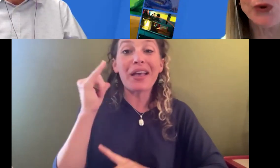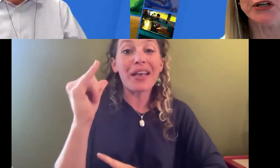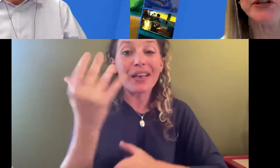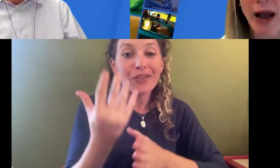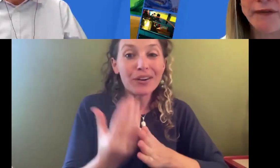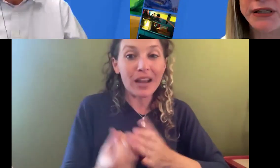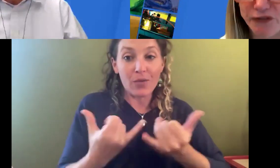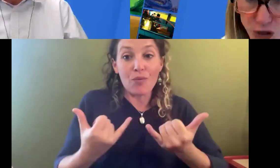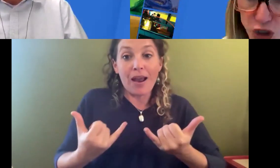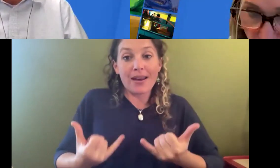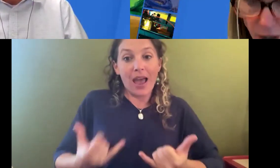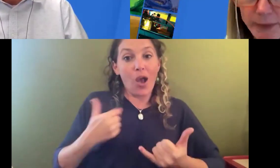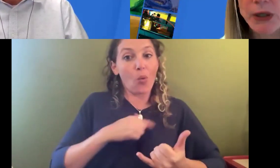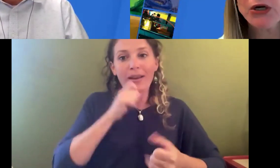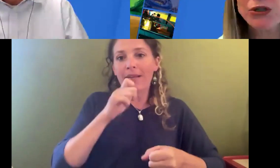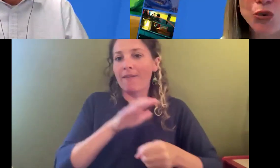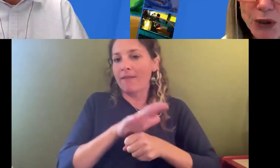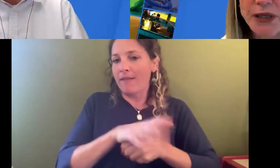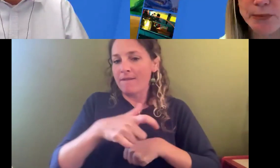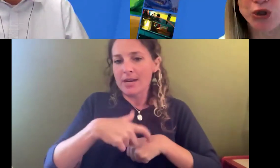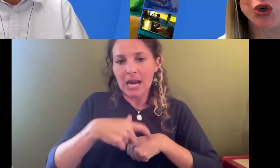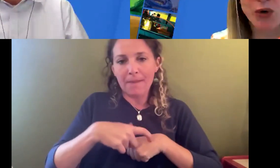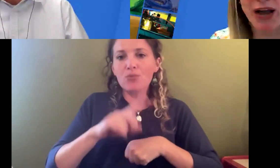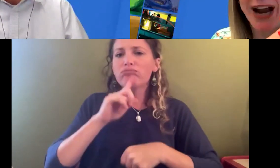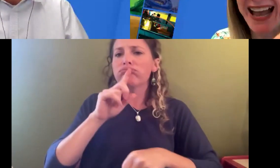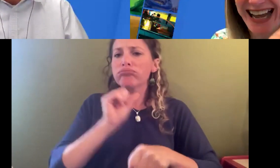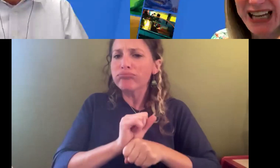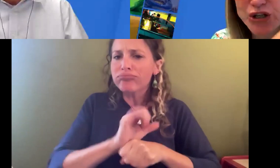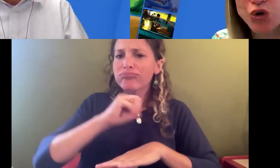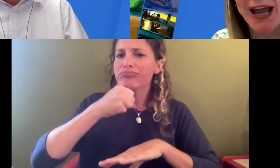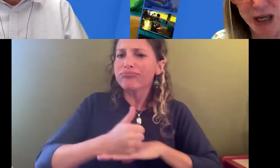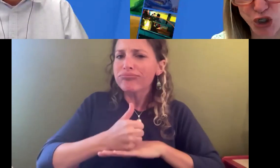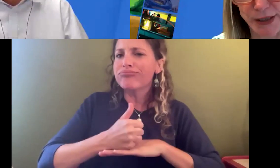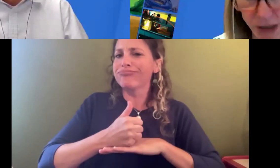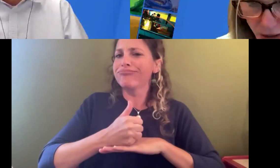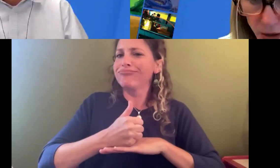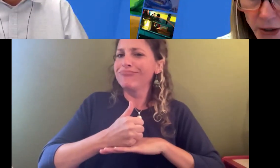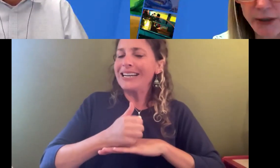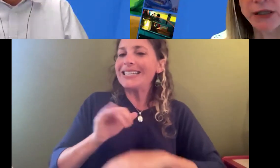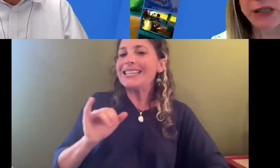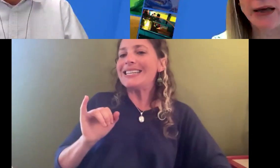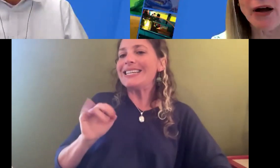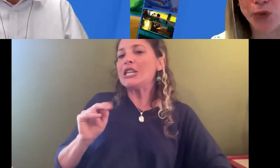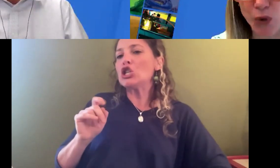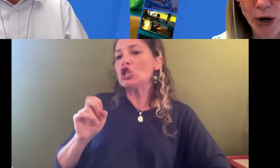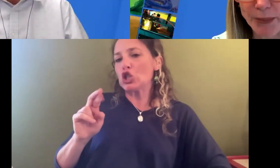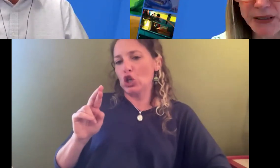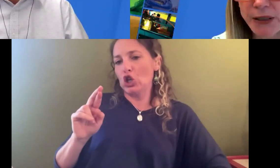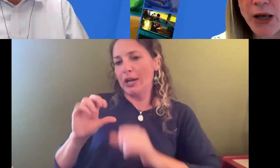we didn't have sufficient time to really put together an inter agency set of requirements.